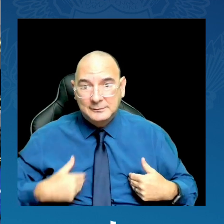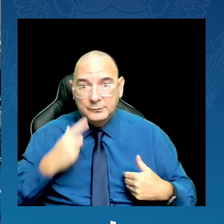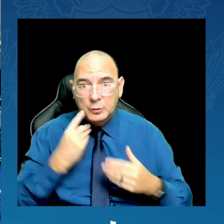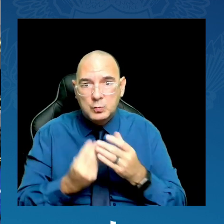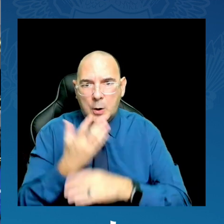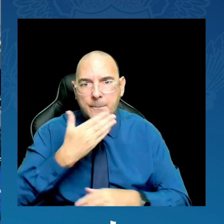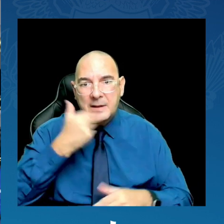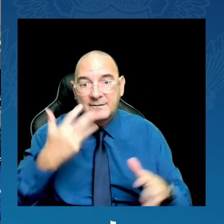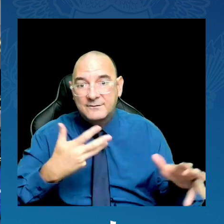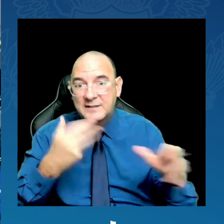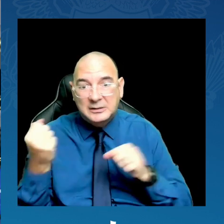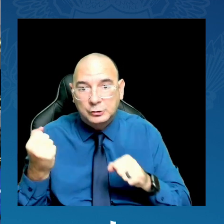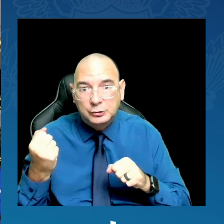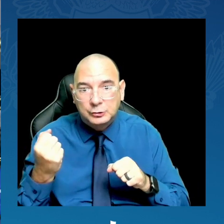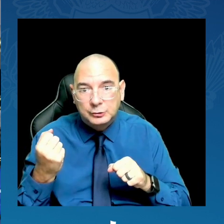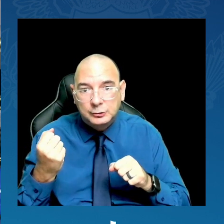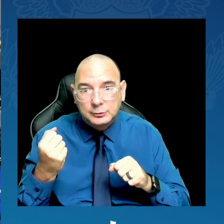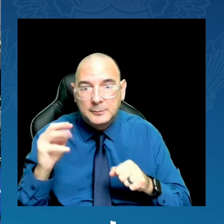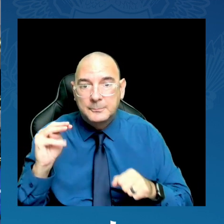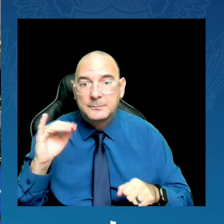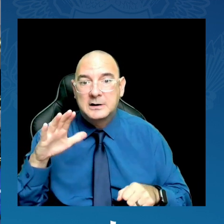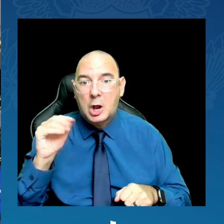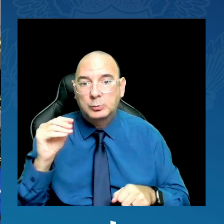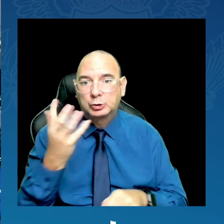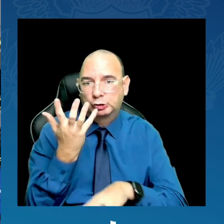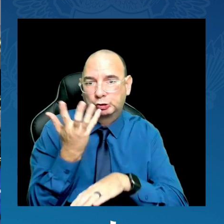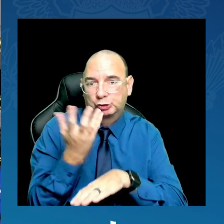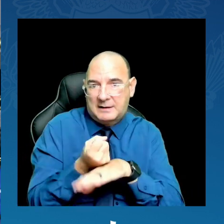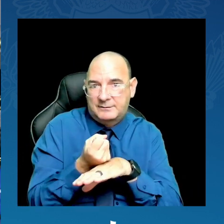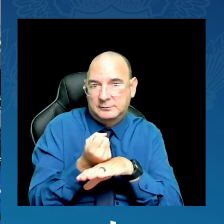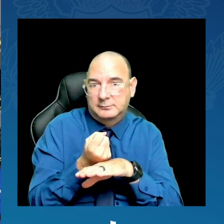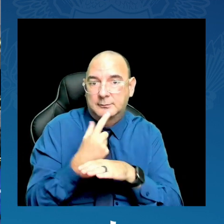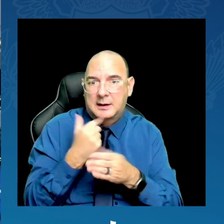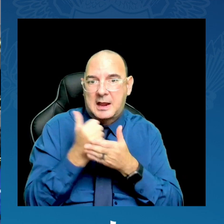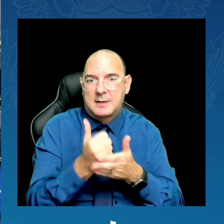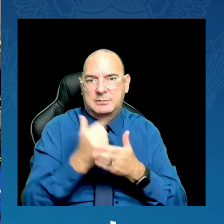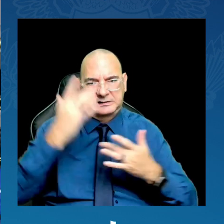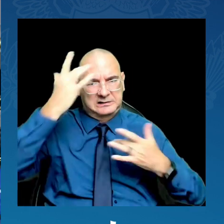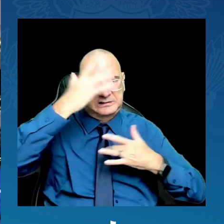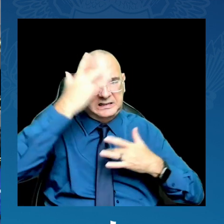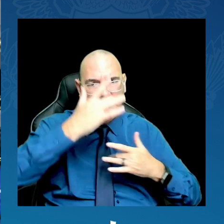Therapies for diseases such as cardiovascular disease, cancer, alzheimer's disease,